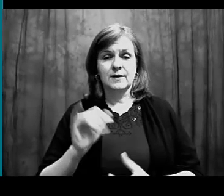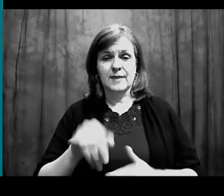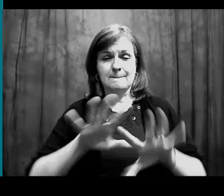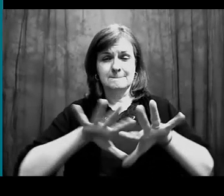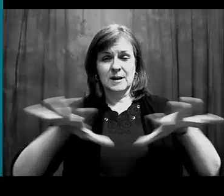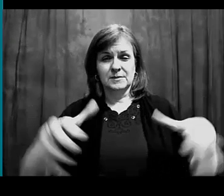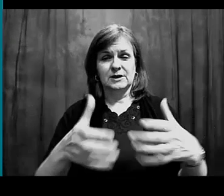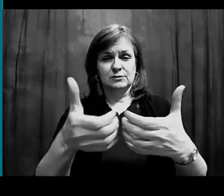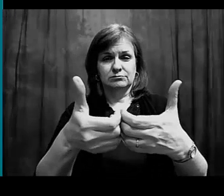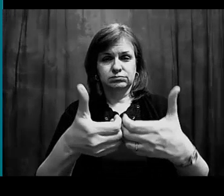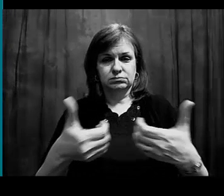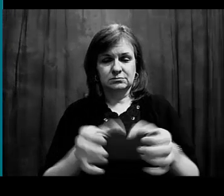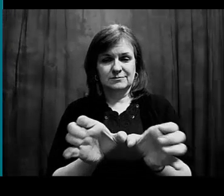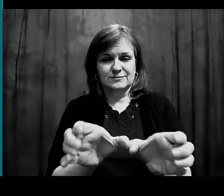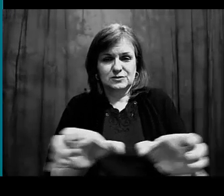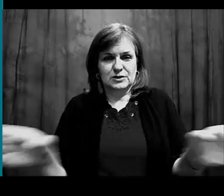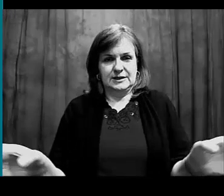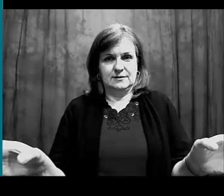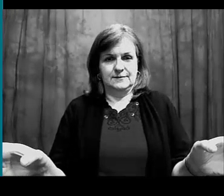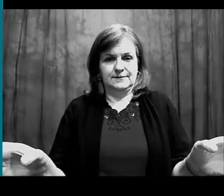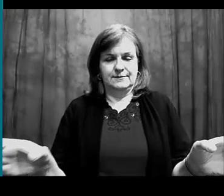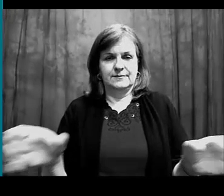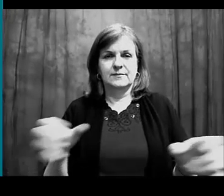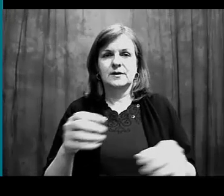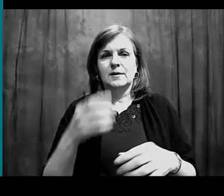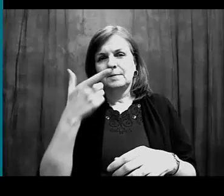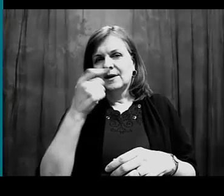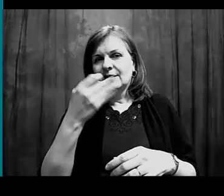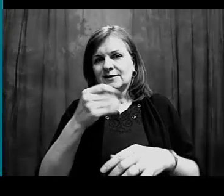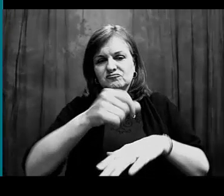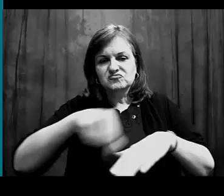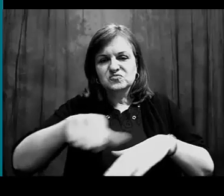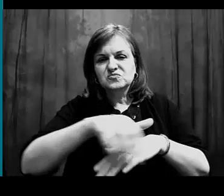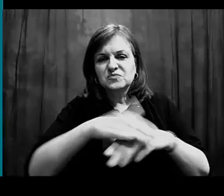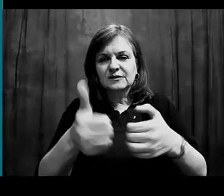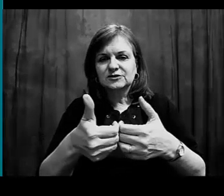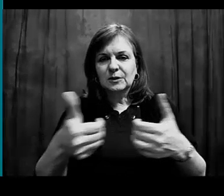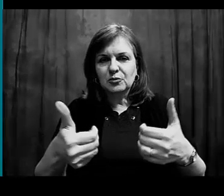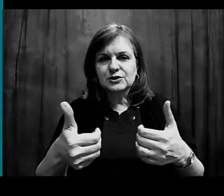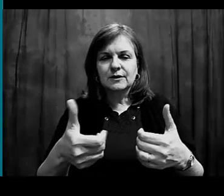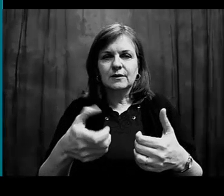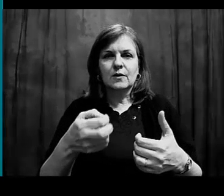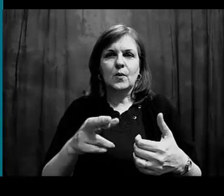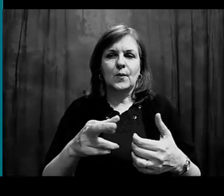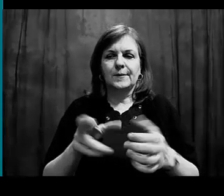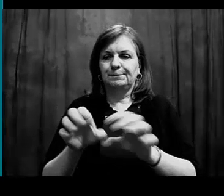and you split that population geographically